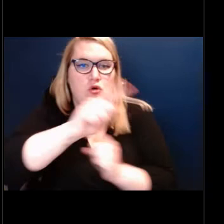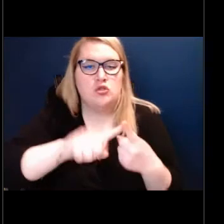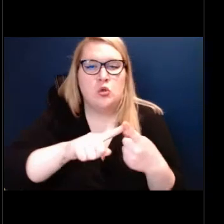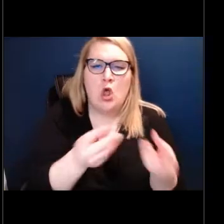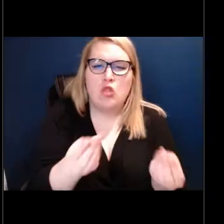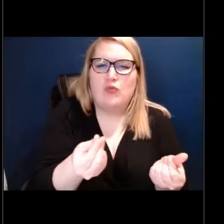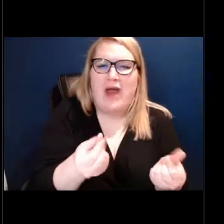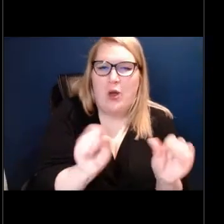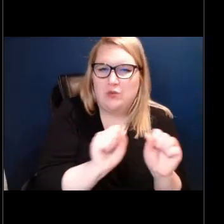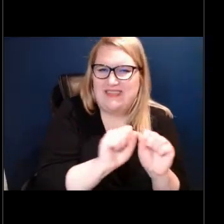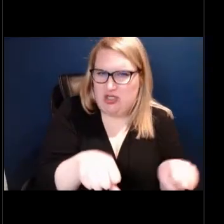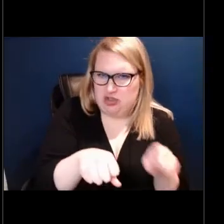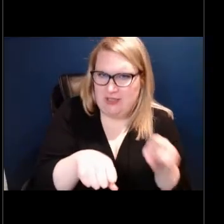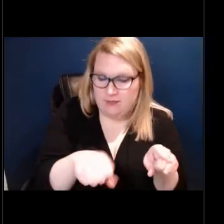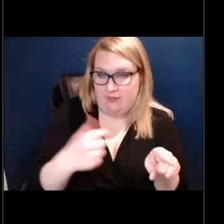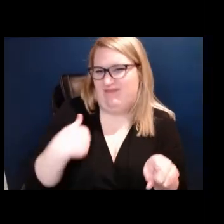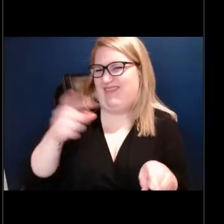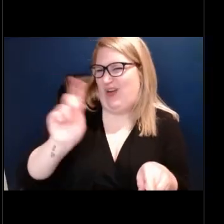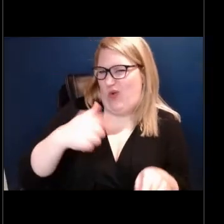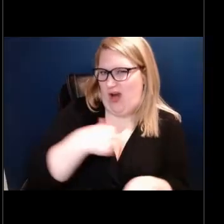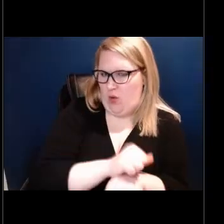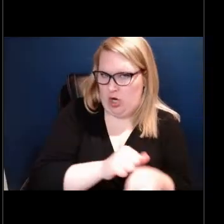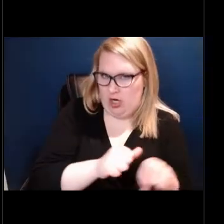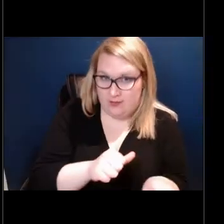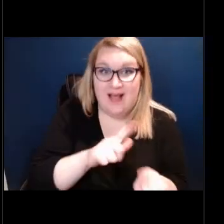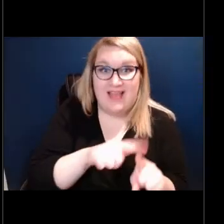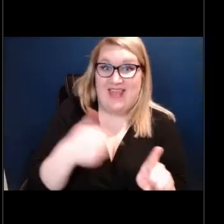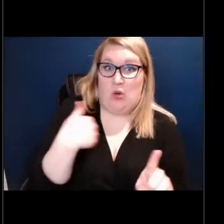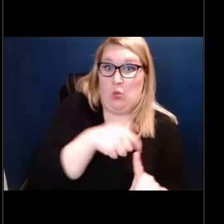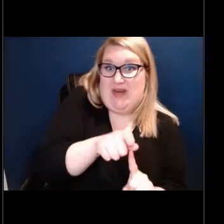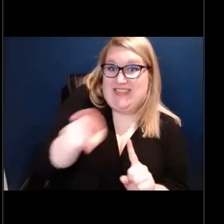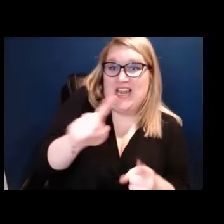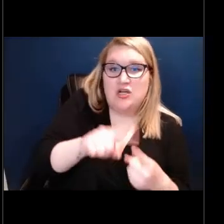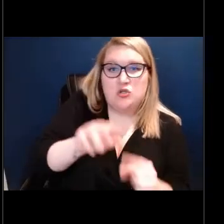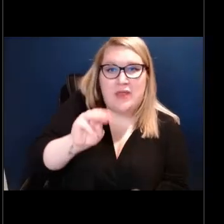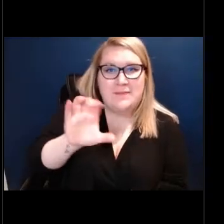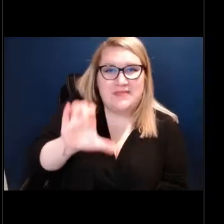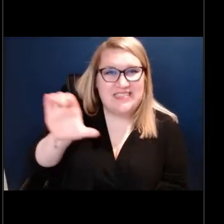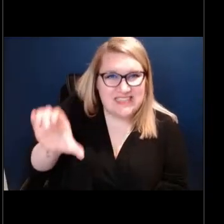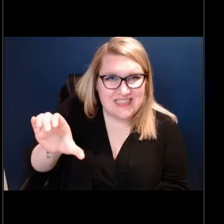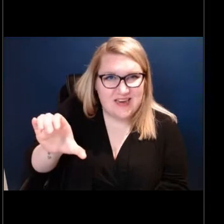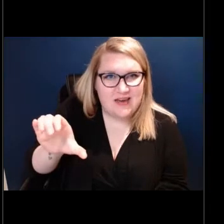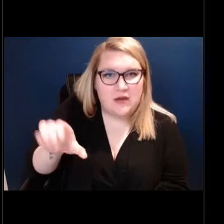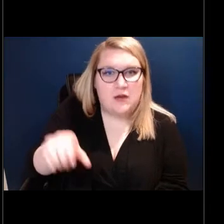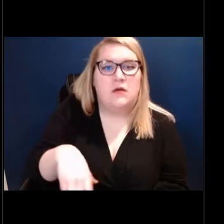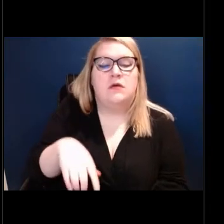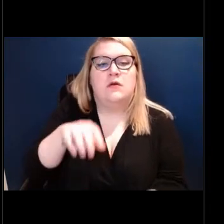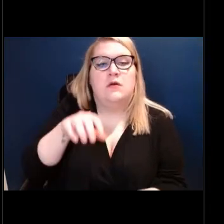From there, we send it to the MCC which is located at the NOAA Satellite Operations Facility.